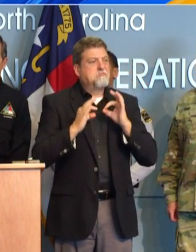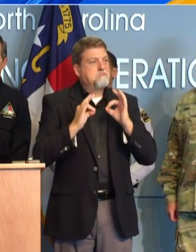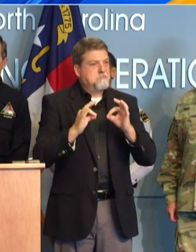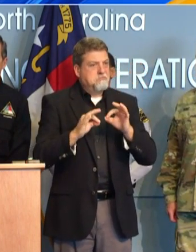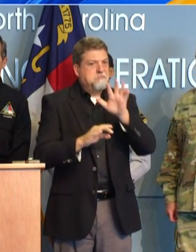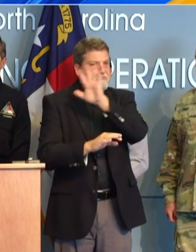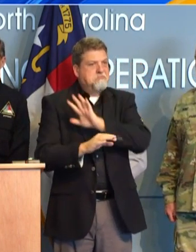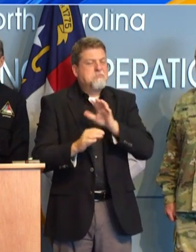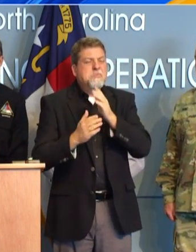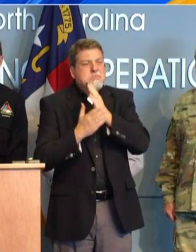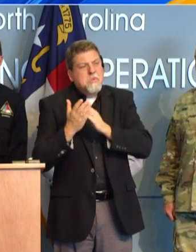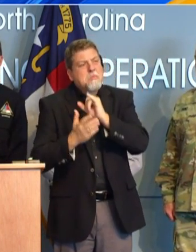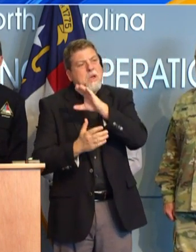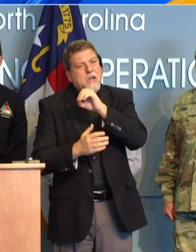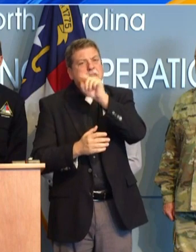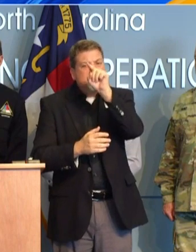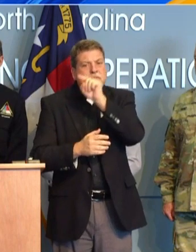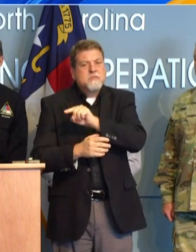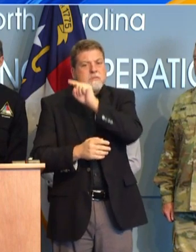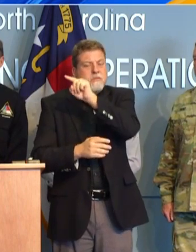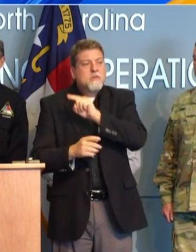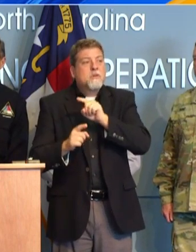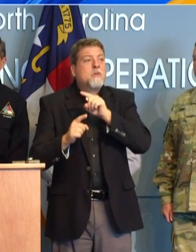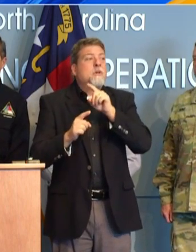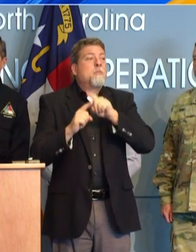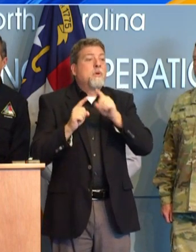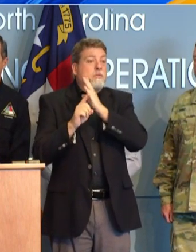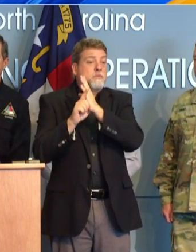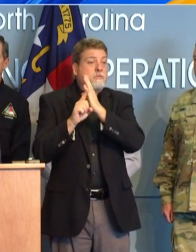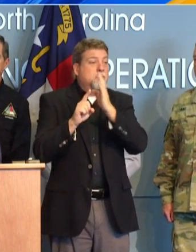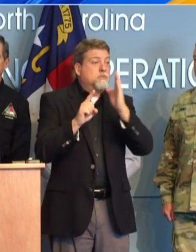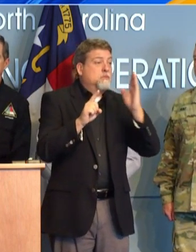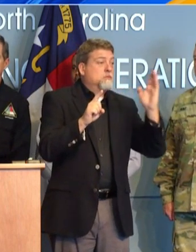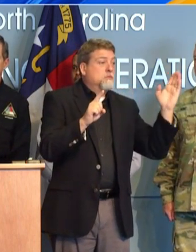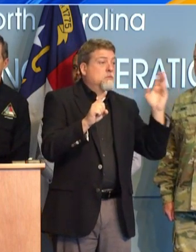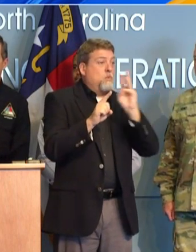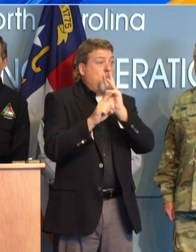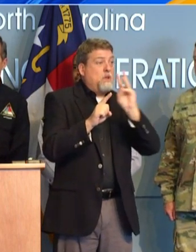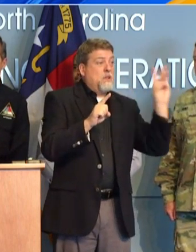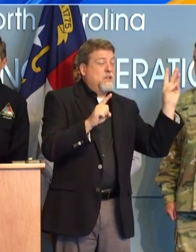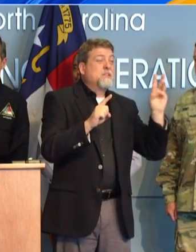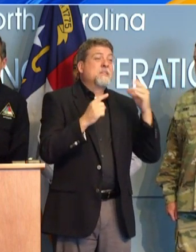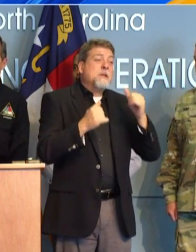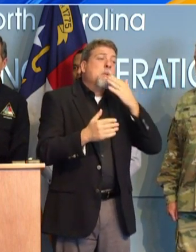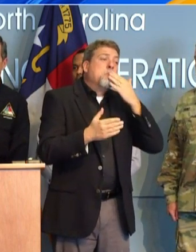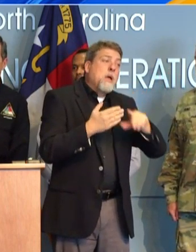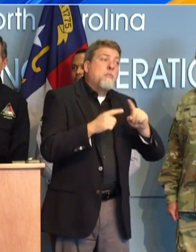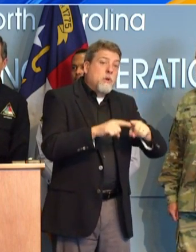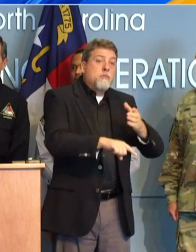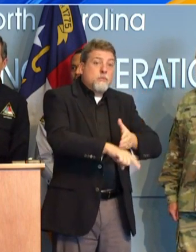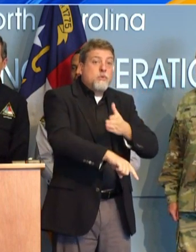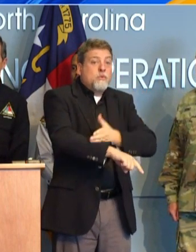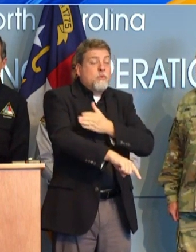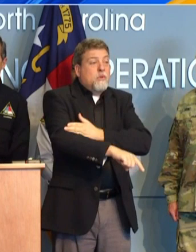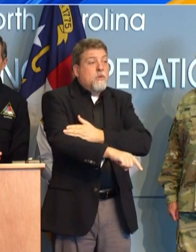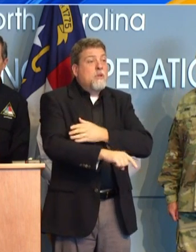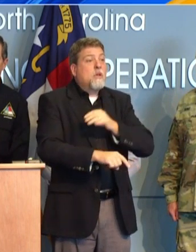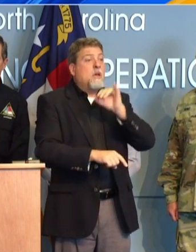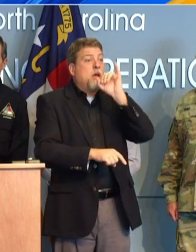RIGHT NOW EAST OF I-95, ALL ROADS ARE CLEARED WITH POSSIBLE ICY SPOTS. THE REMAINDER OF THE STATE IS IMPROVING GREATLY AS YOU MOVE